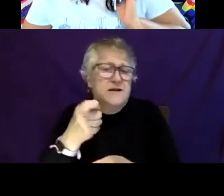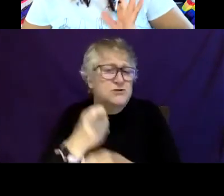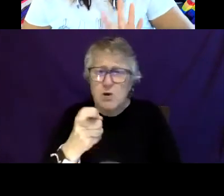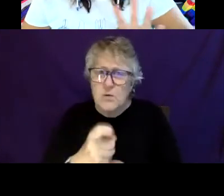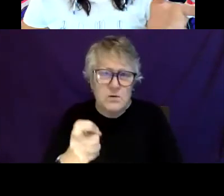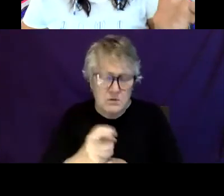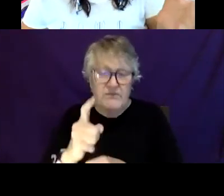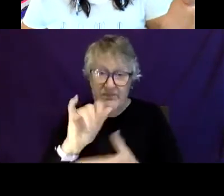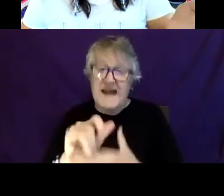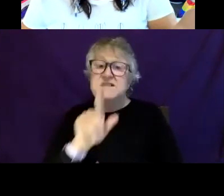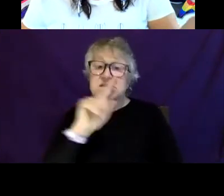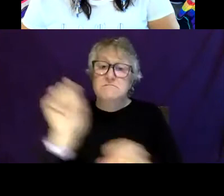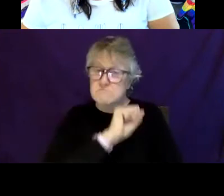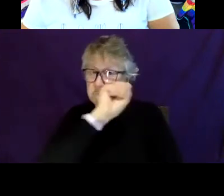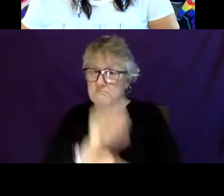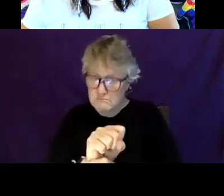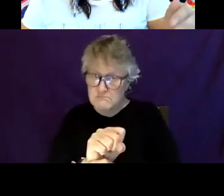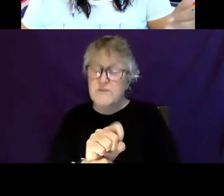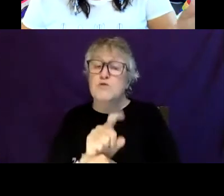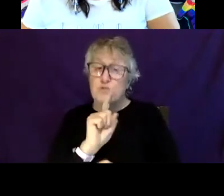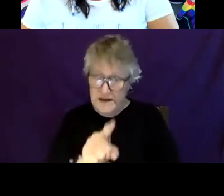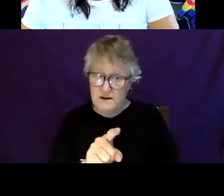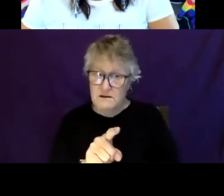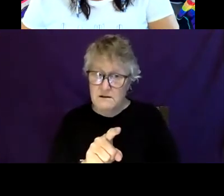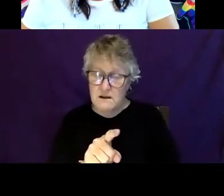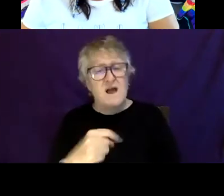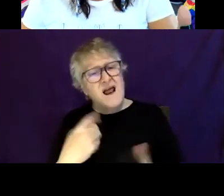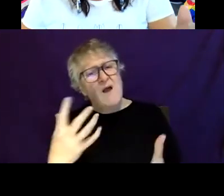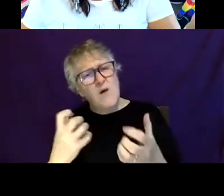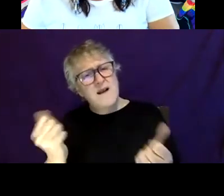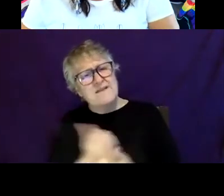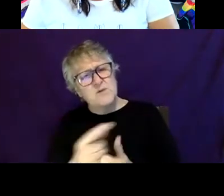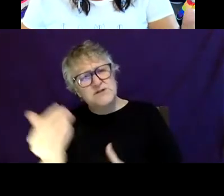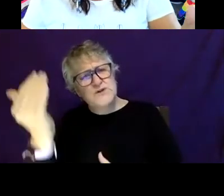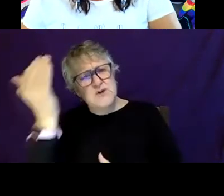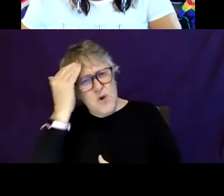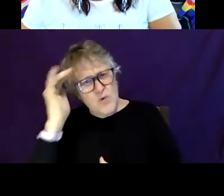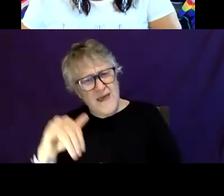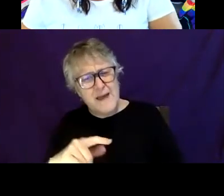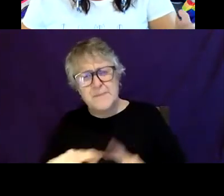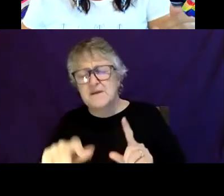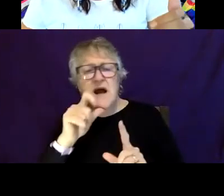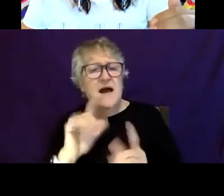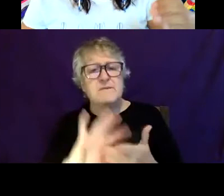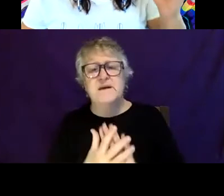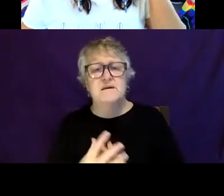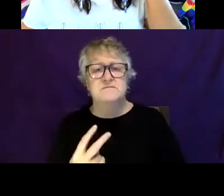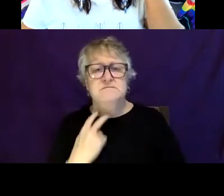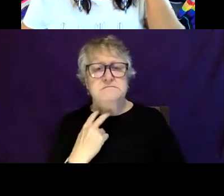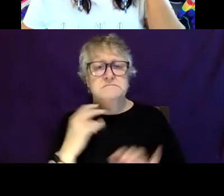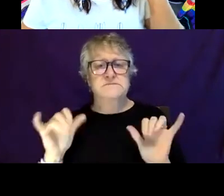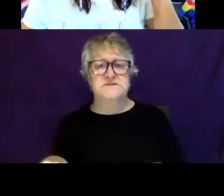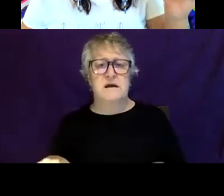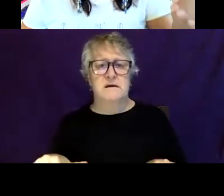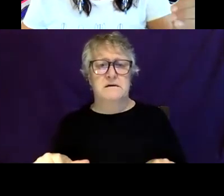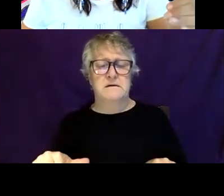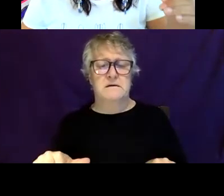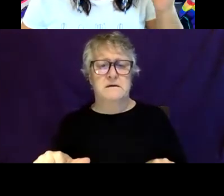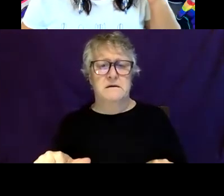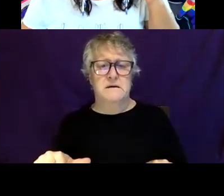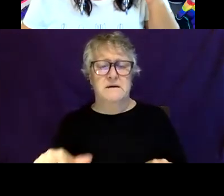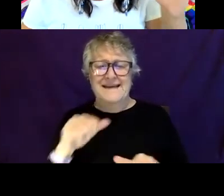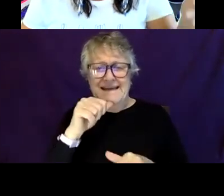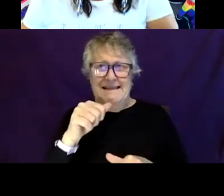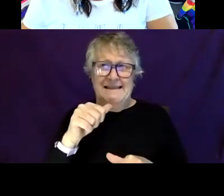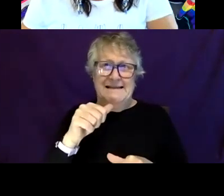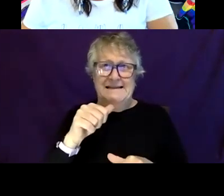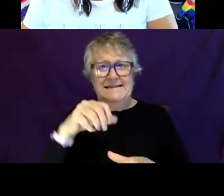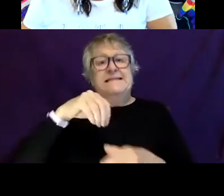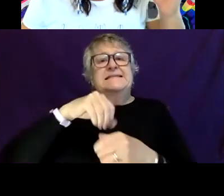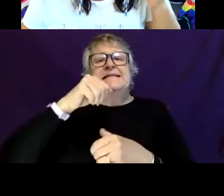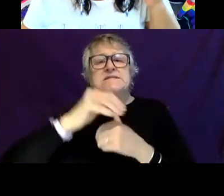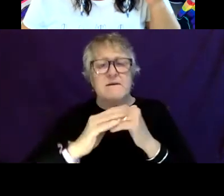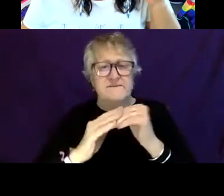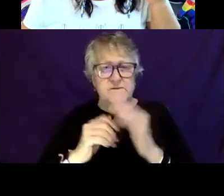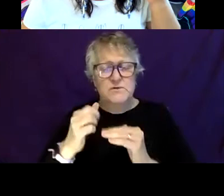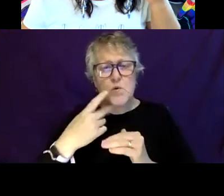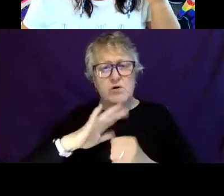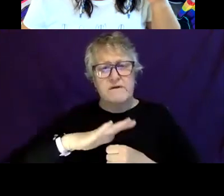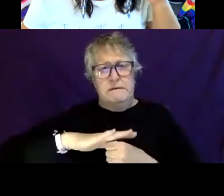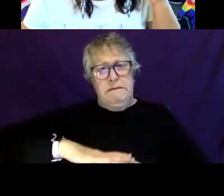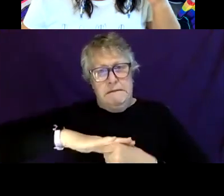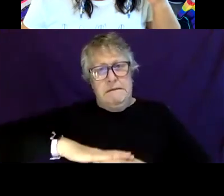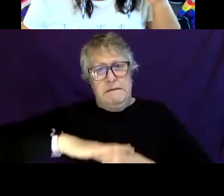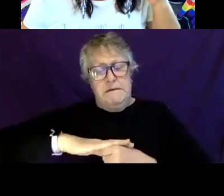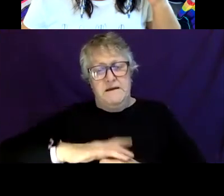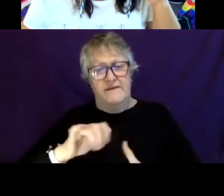And, and I want everyone to know that and appreciate that but not get stuck in the challenge or the trauma or the discomfort or tension of that.